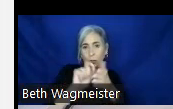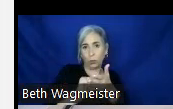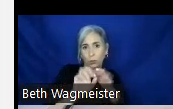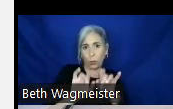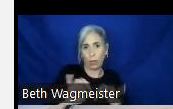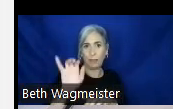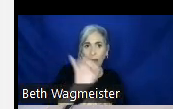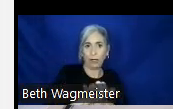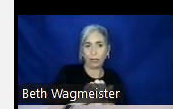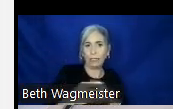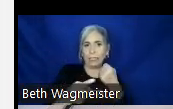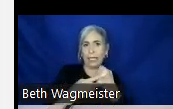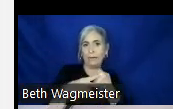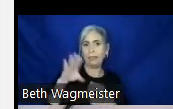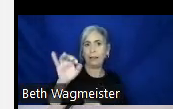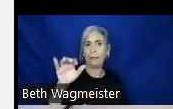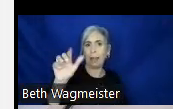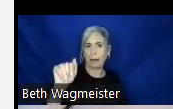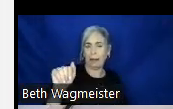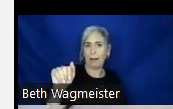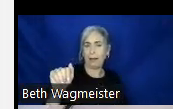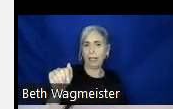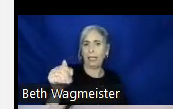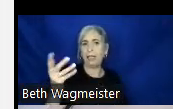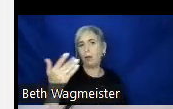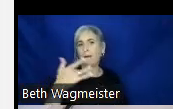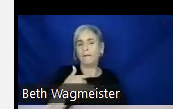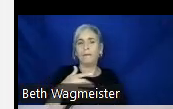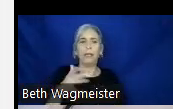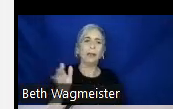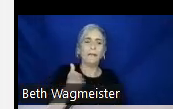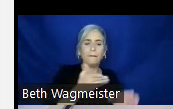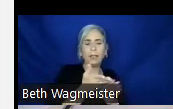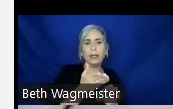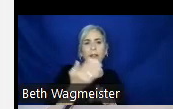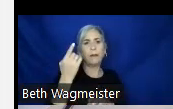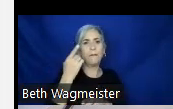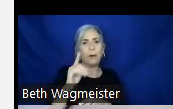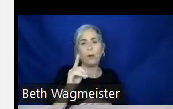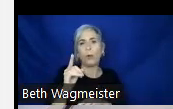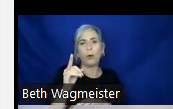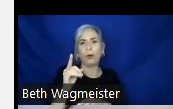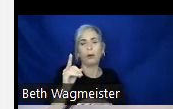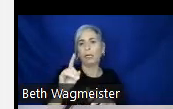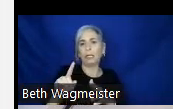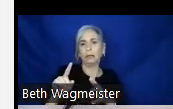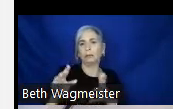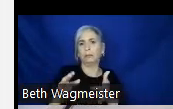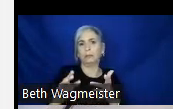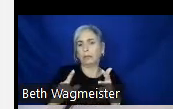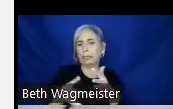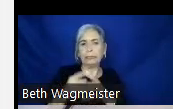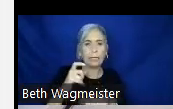as data. You create a field that says this is for Monday. You have a start time. And end time. You